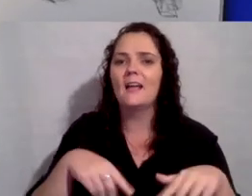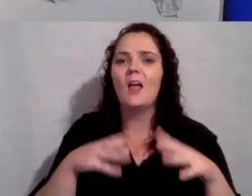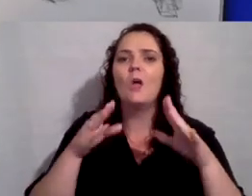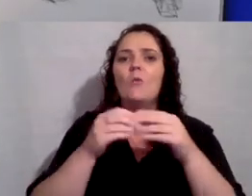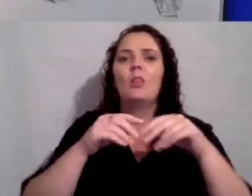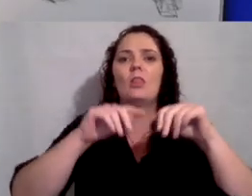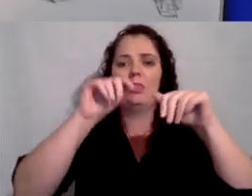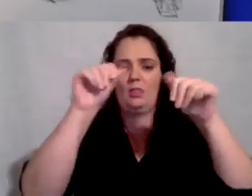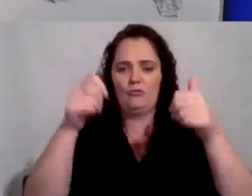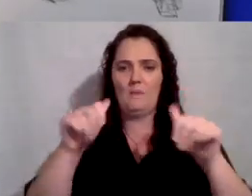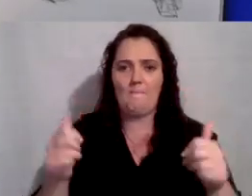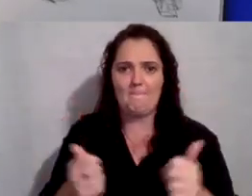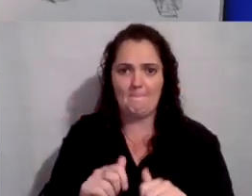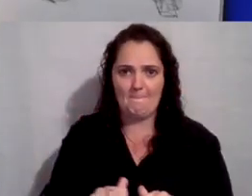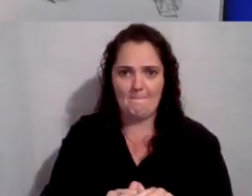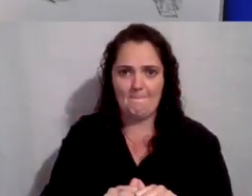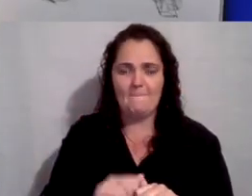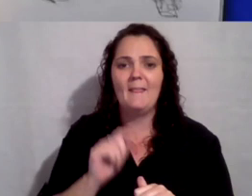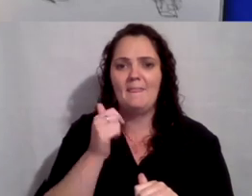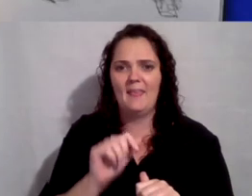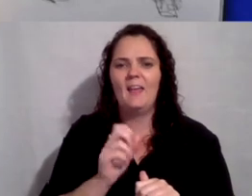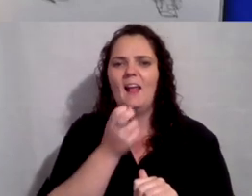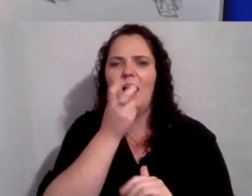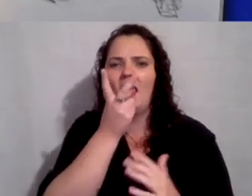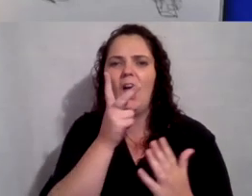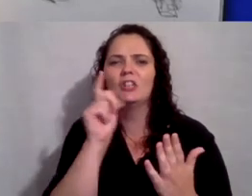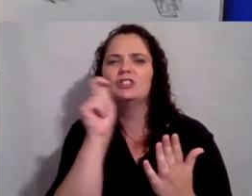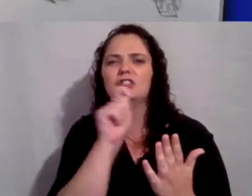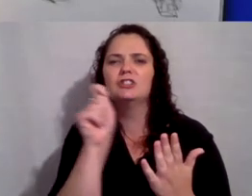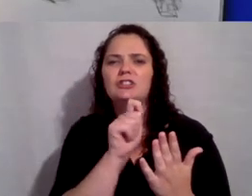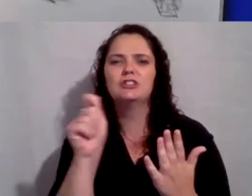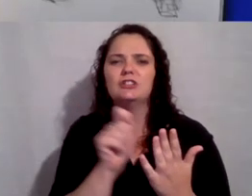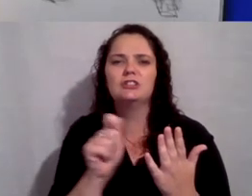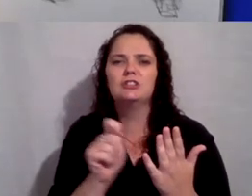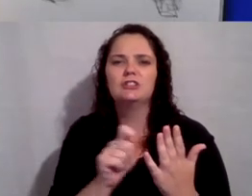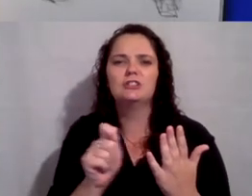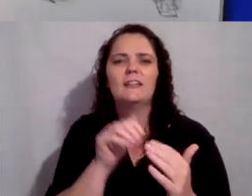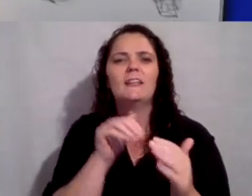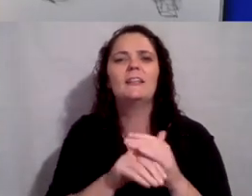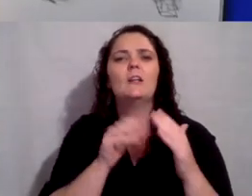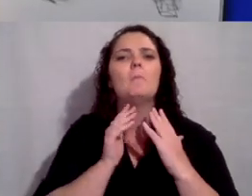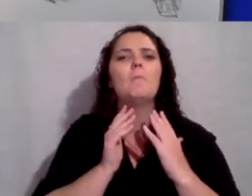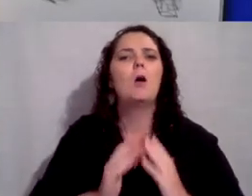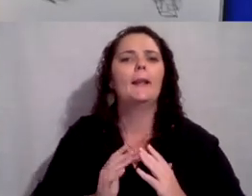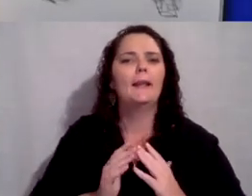we're then going to put a wash just like we did for the first drawing but inside the contours of that body, so we're essentially going to create a kind